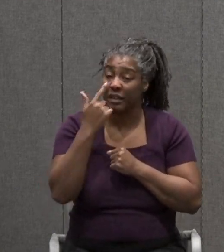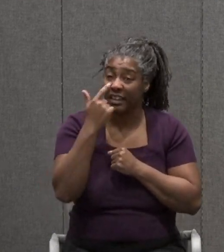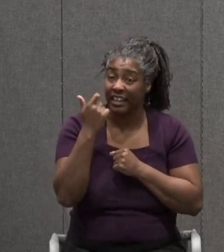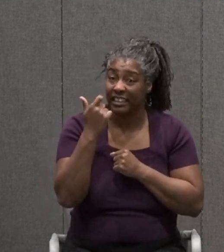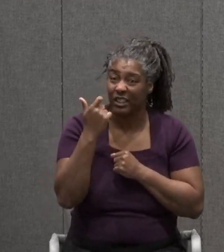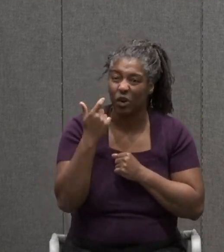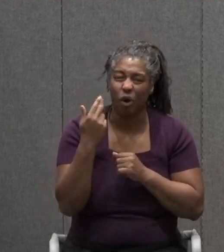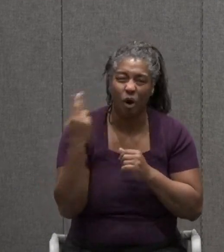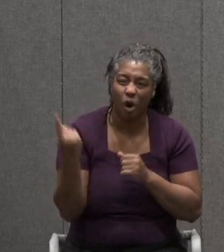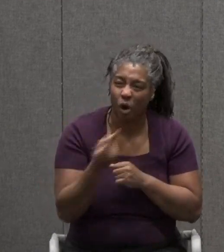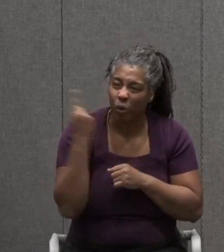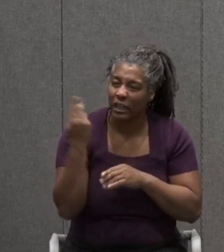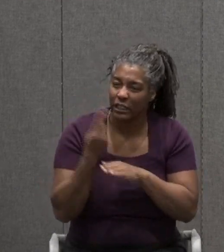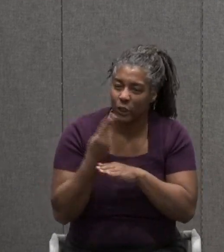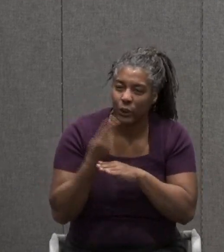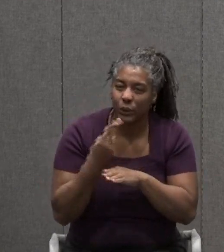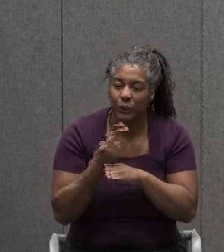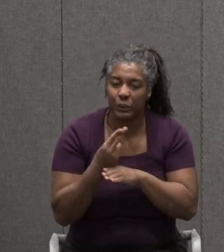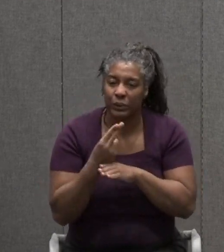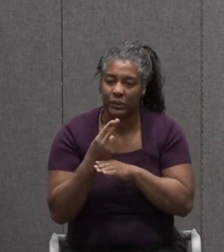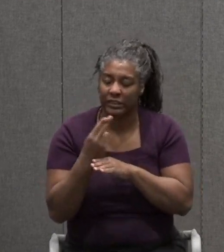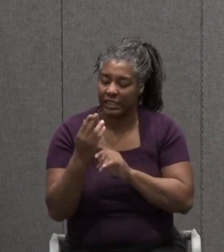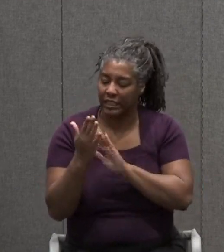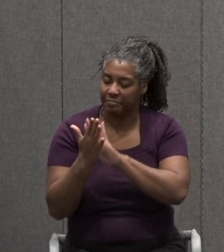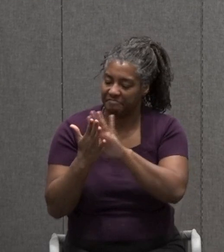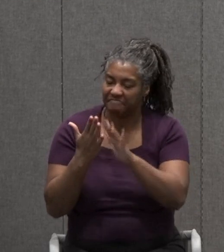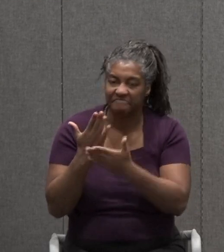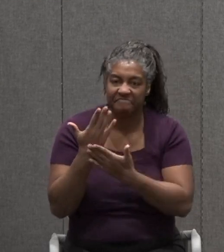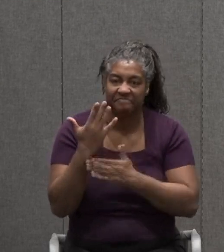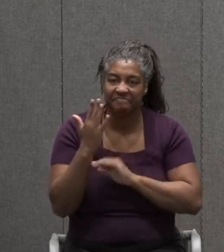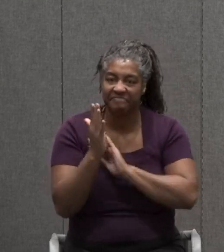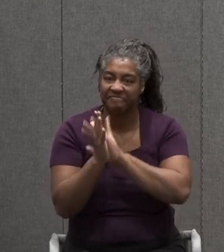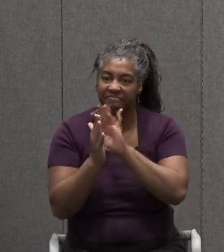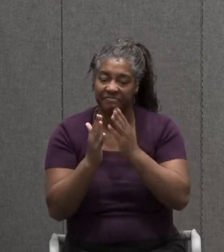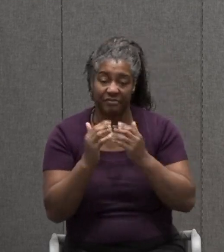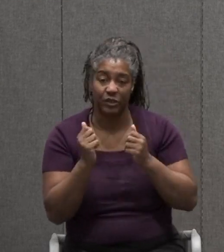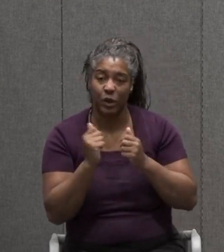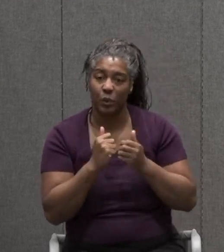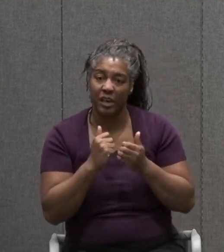With all the computer work, texting, I'm really afraid you're gonna burn those things out.